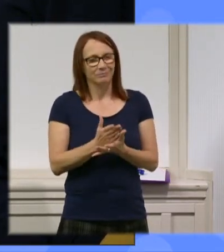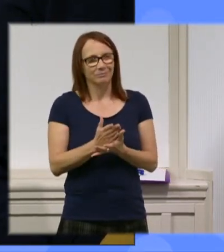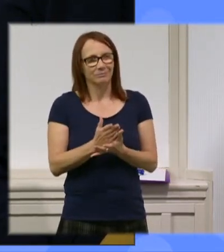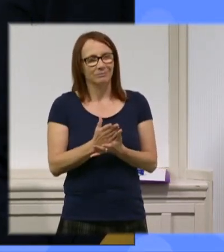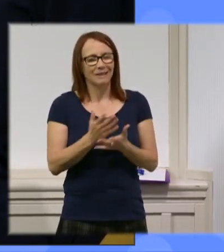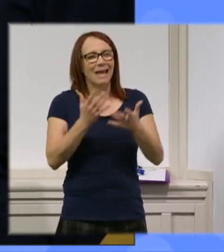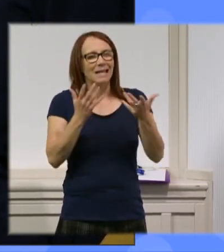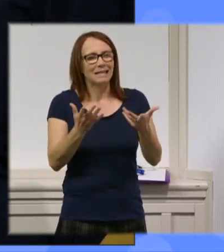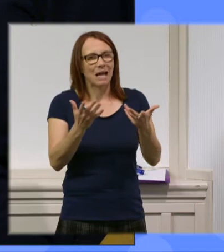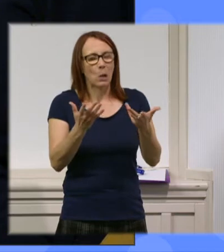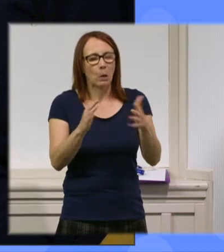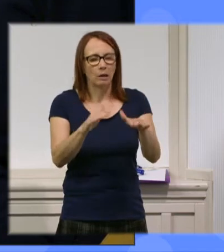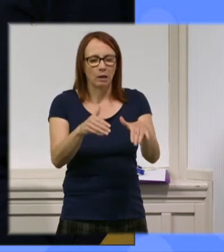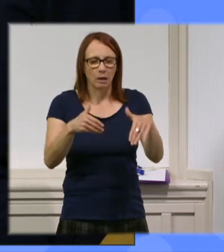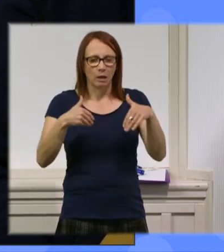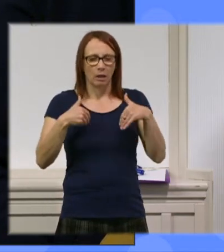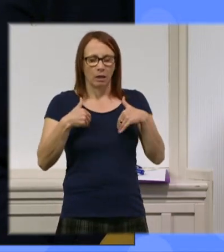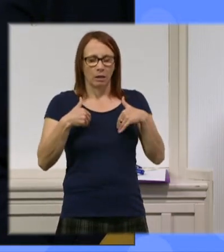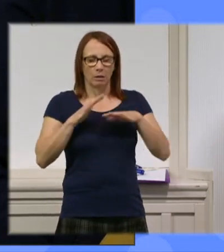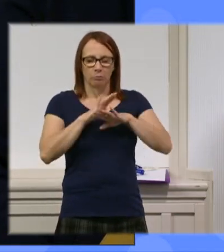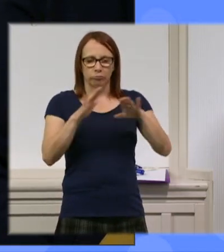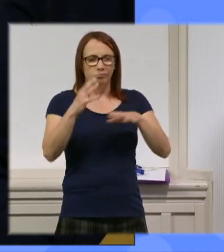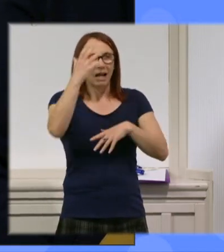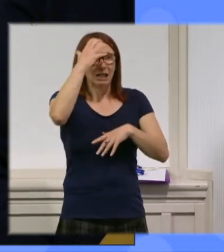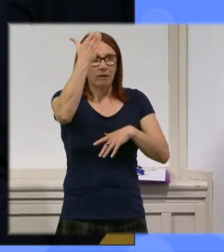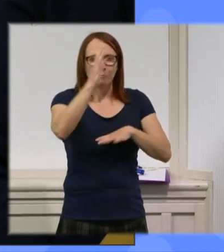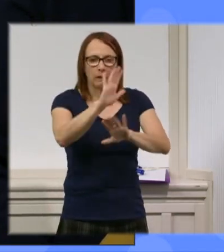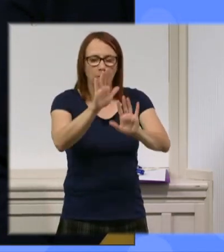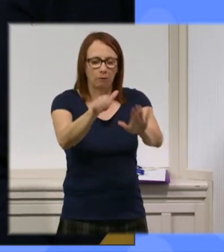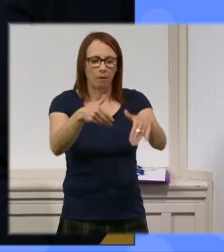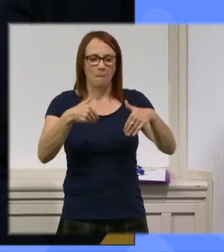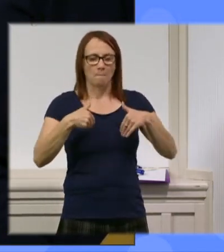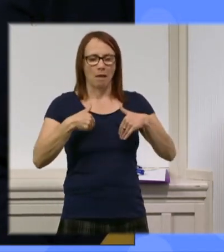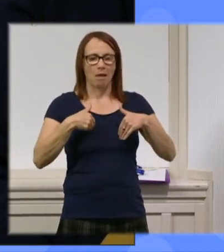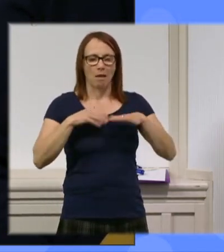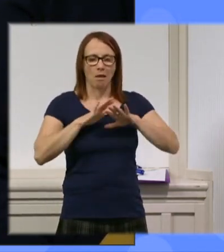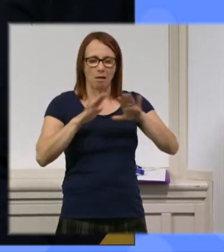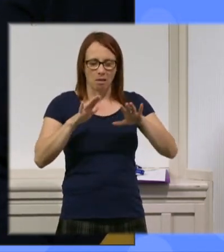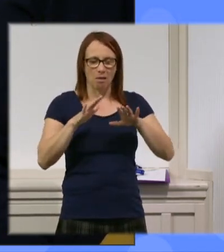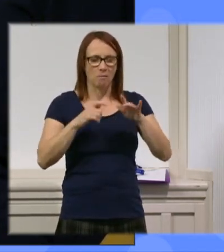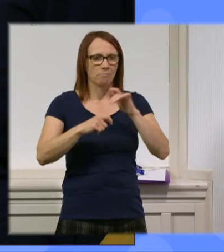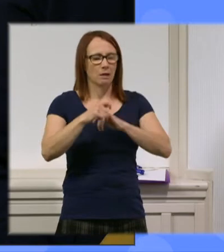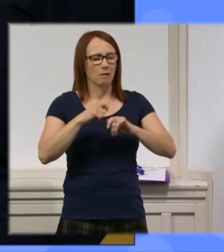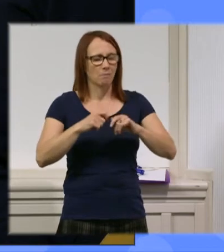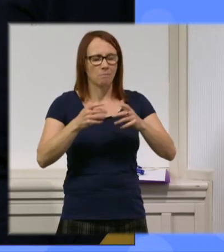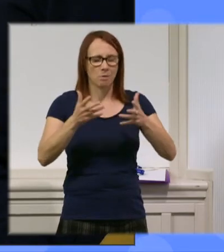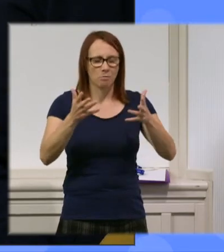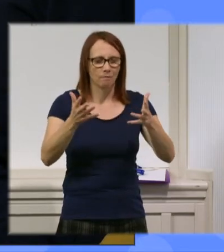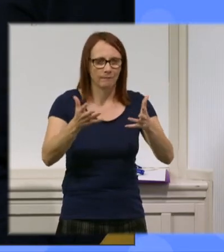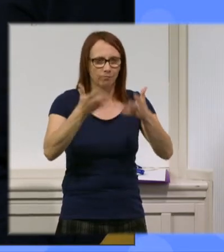step back and you know just I suppose forum would have a fresh perspective